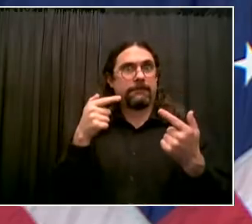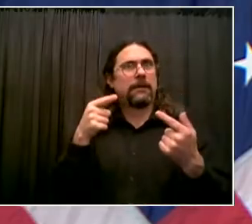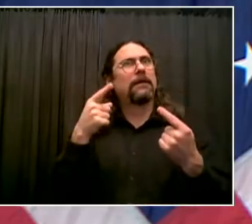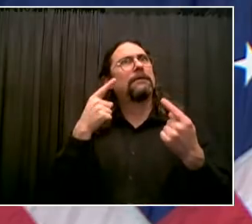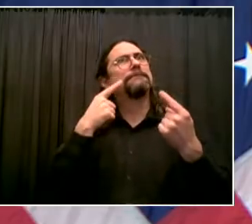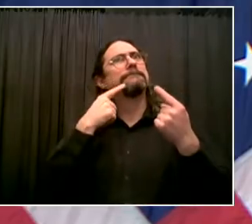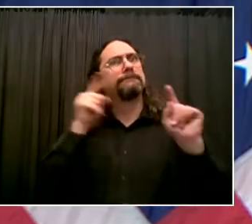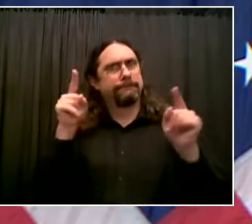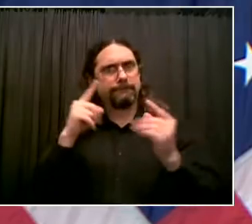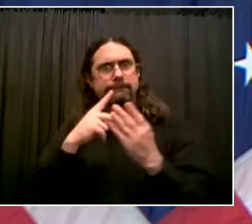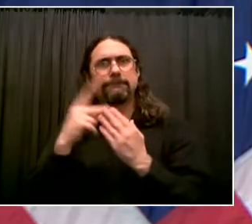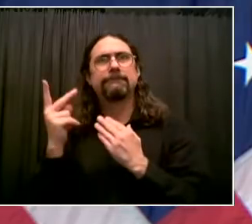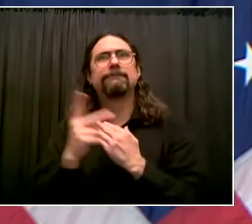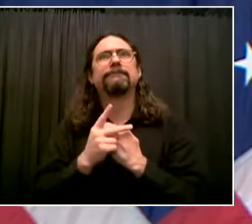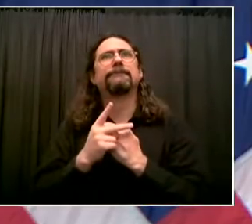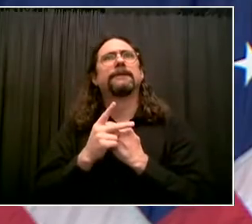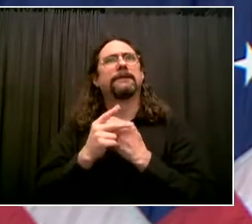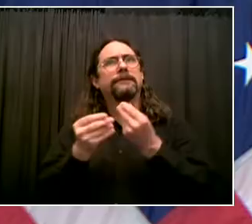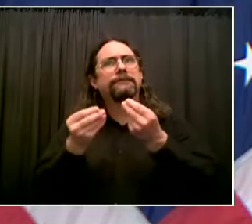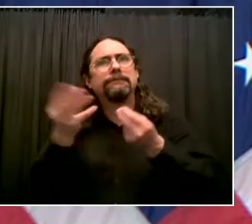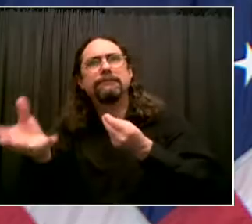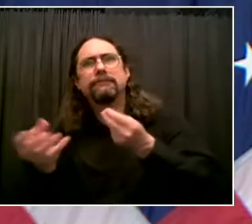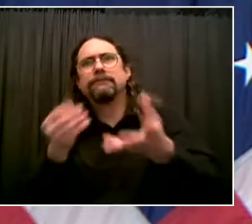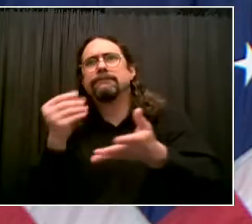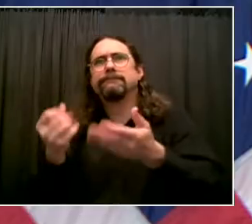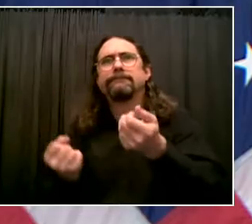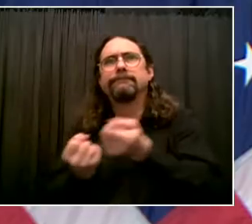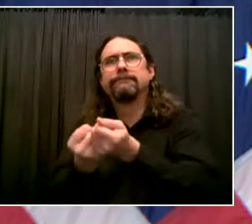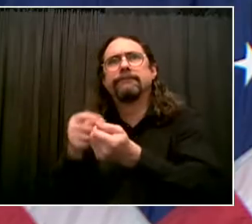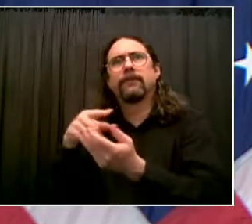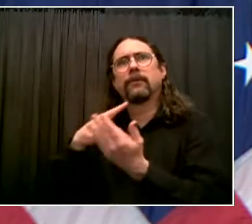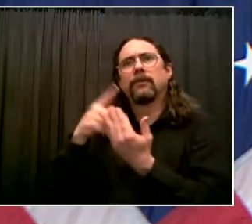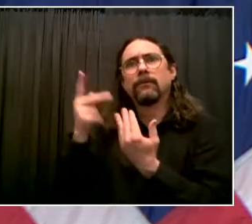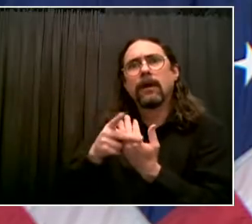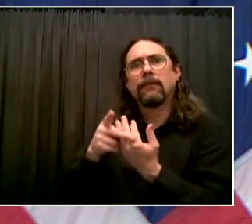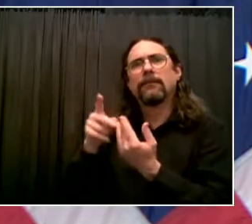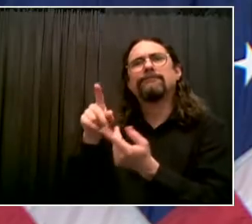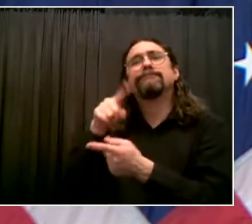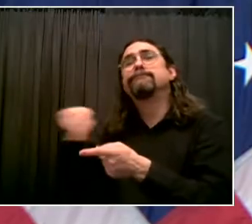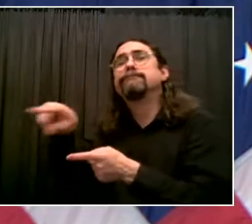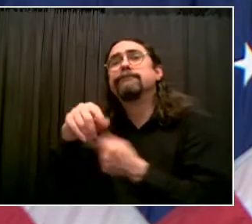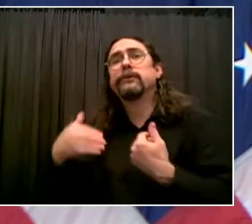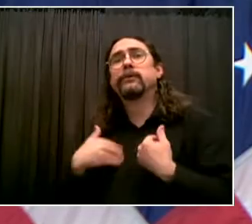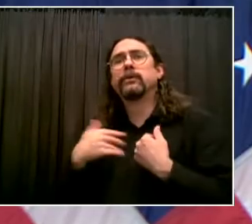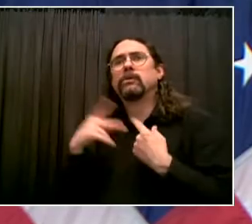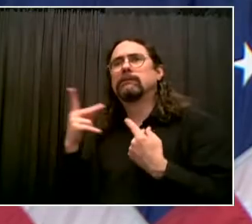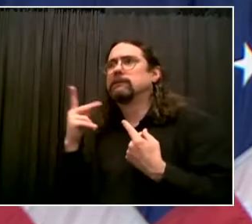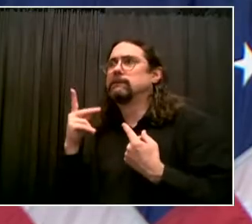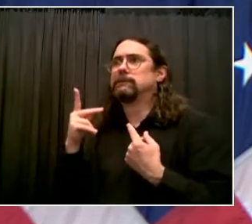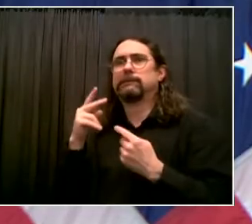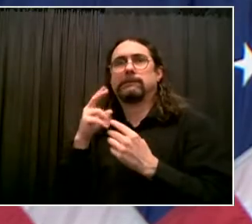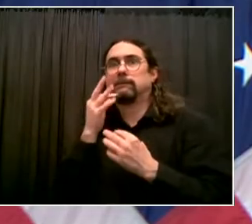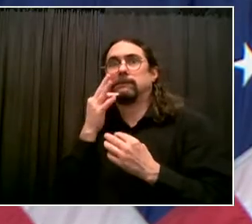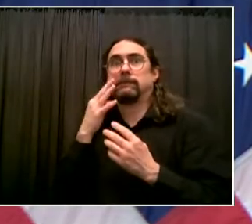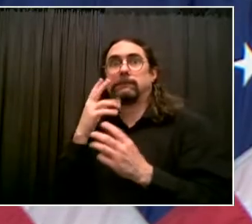THERE WERE STUCK IN THESE GANGS, WE PROVIDED RESOURCES THE WAY WERE ABLE TO